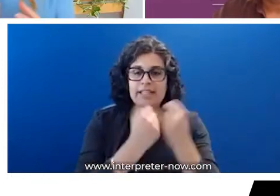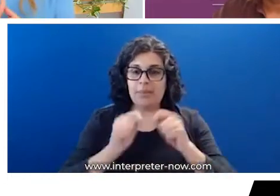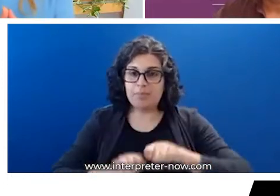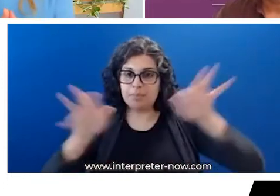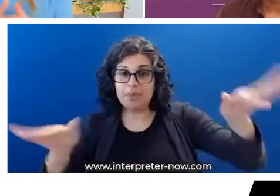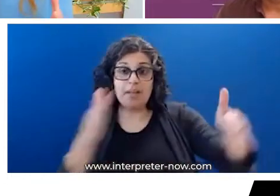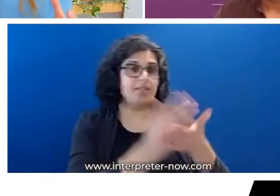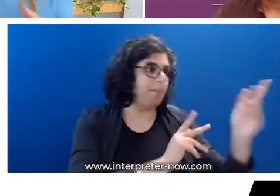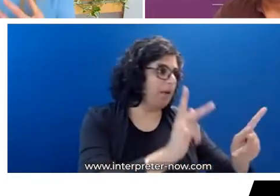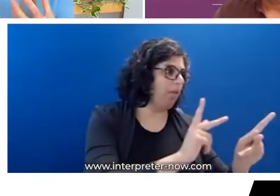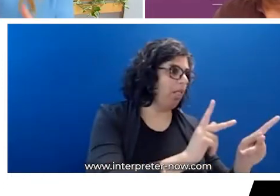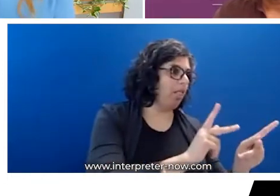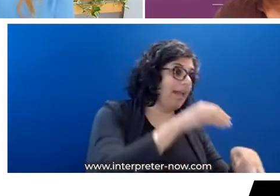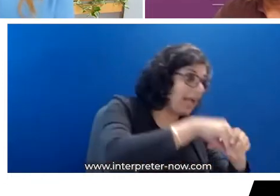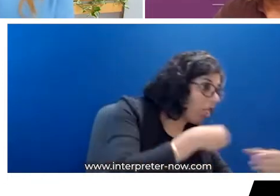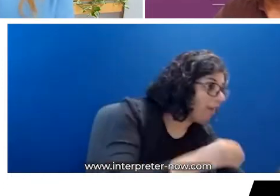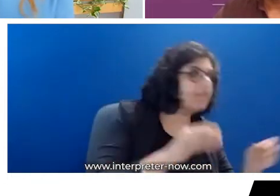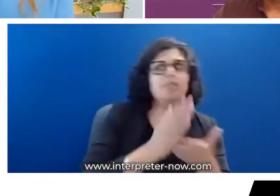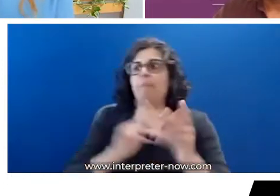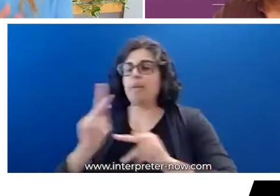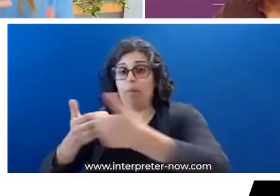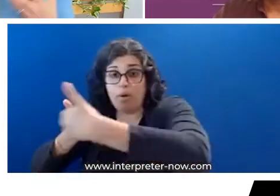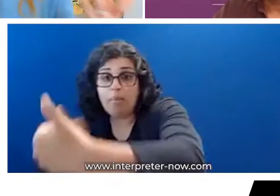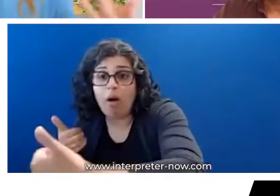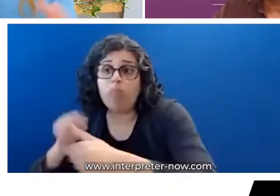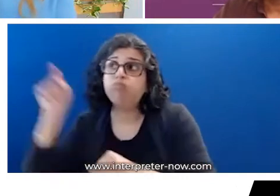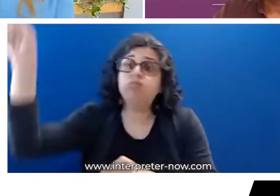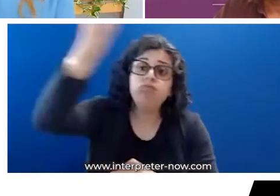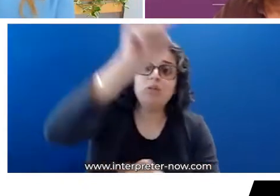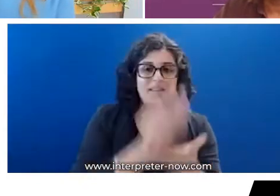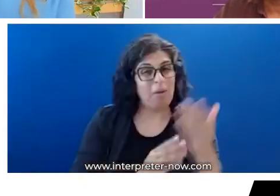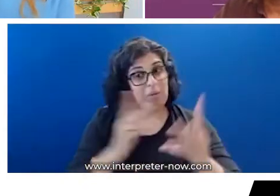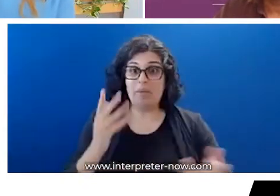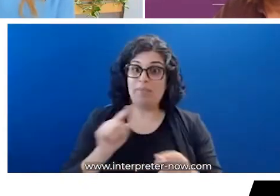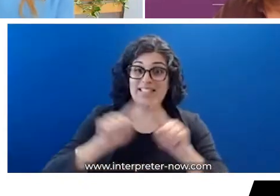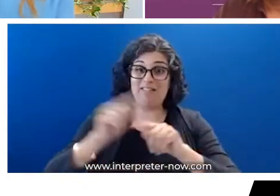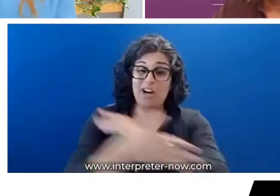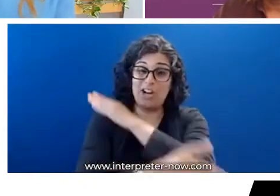some people might be remote, and some people might be in different countries? Any thoughts?